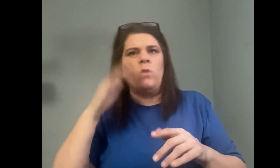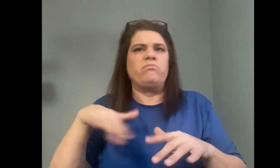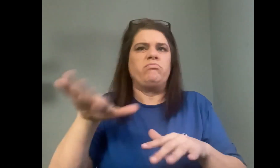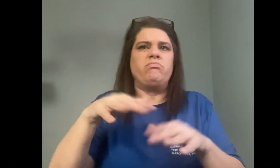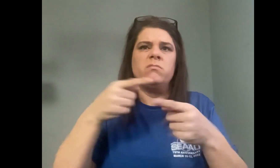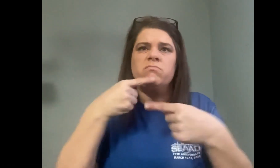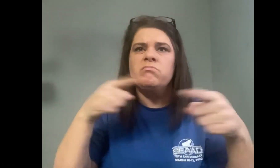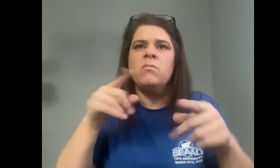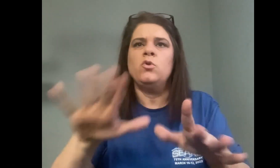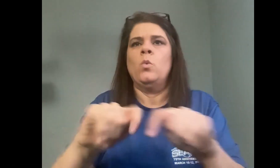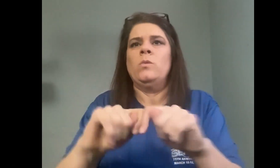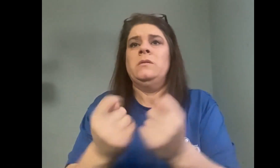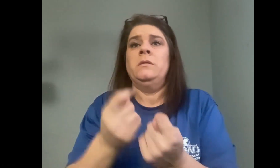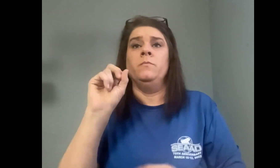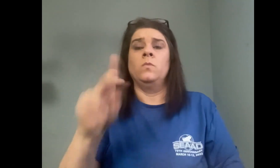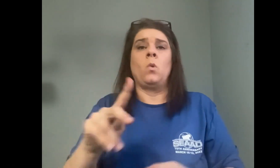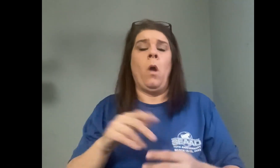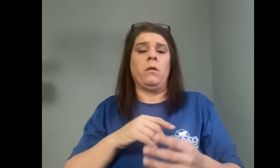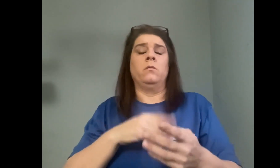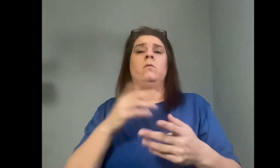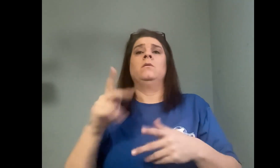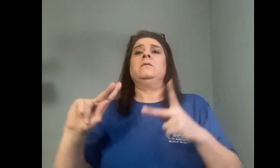I just wanted to let the coaches know so they can tell their teams.